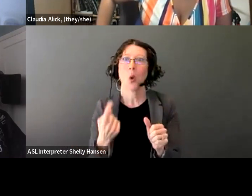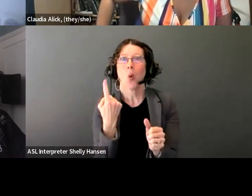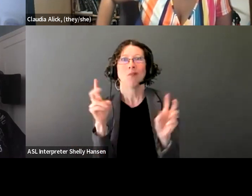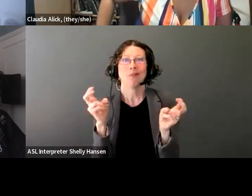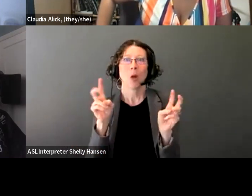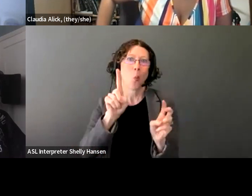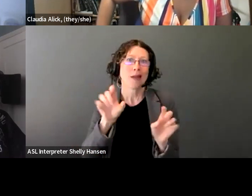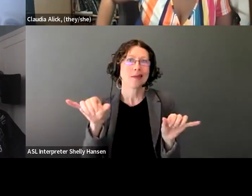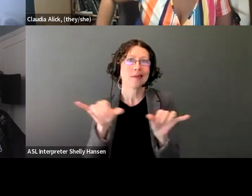forward, you know.